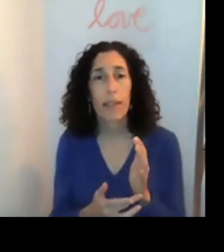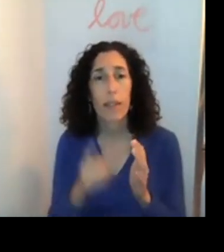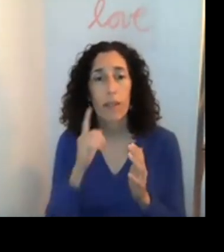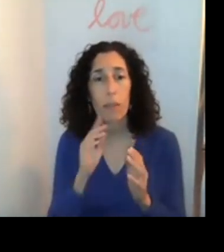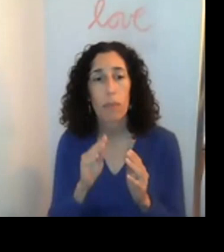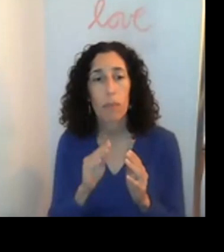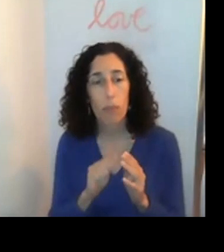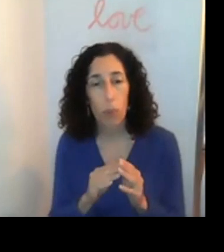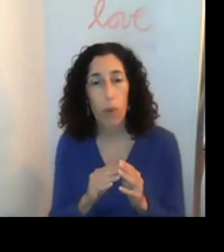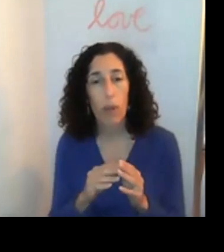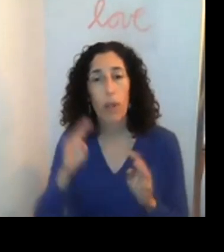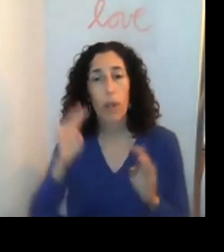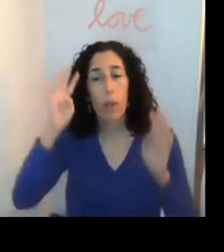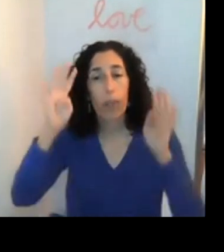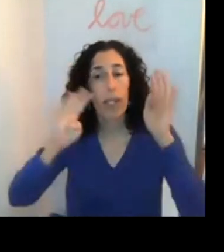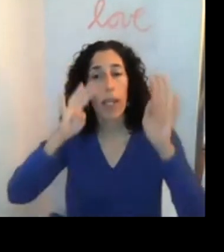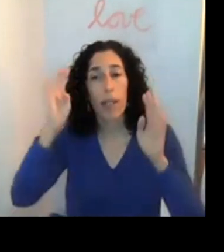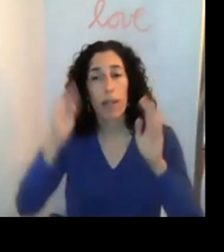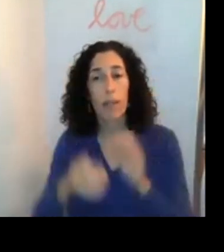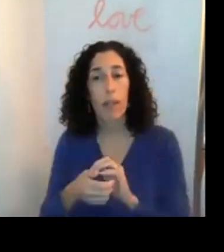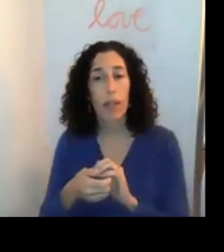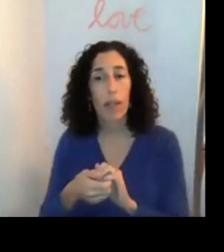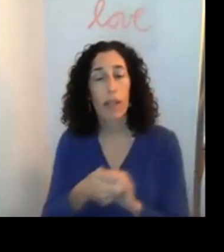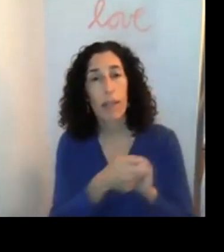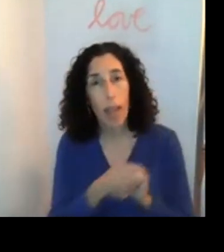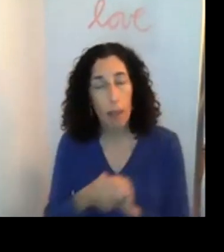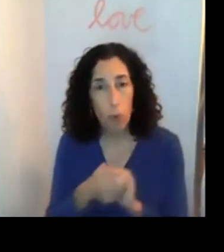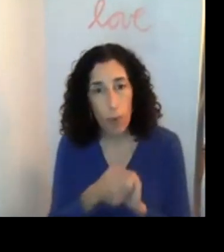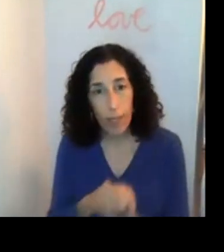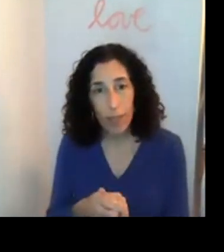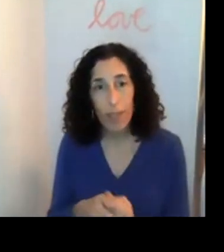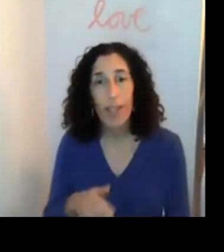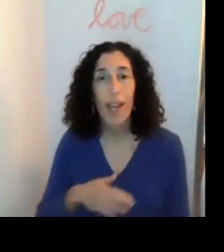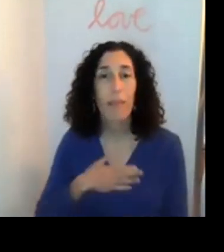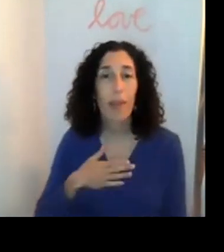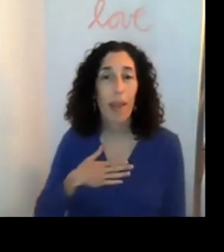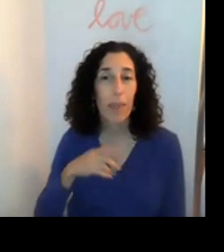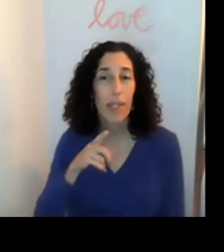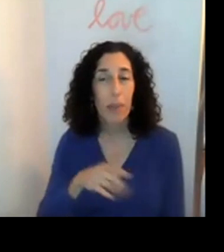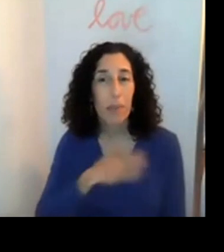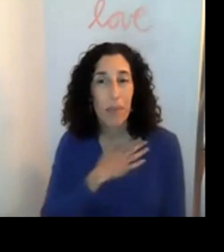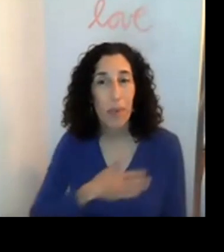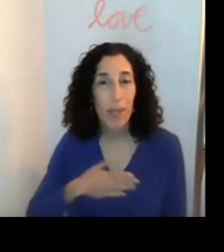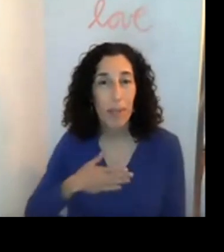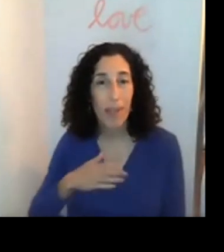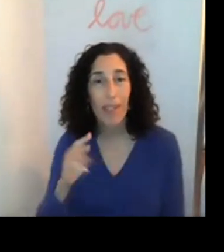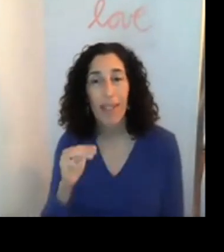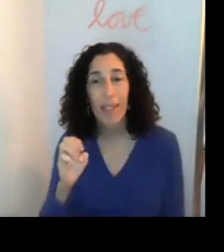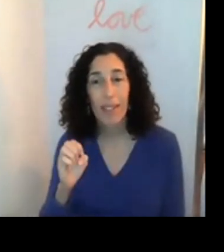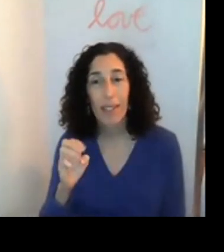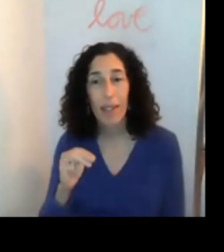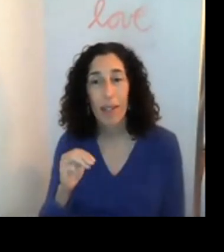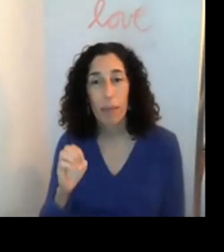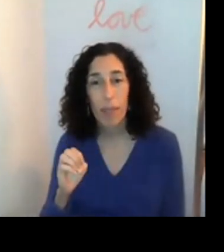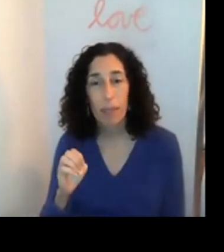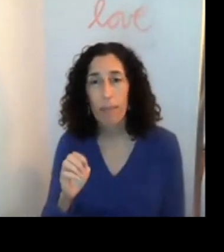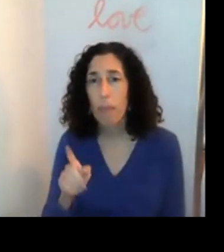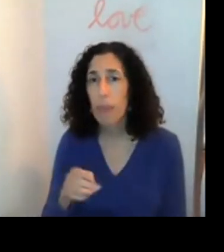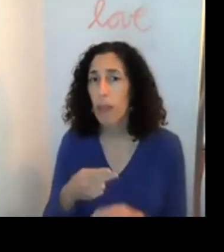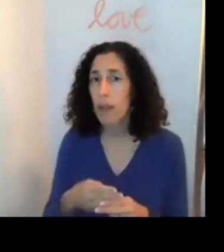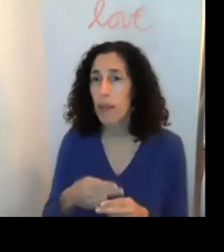the metatext of the HTML. And on that note, I realized I wanted to share the alt‑text